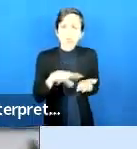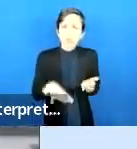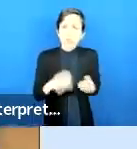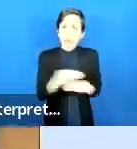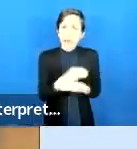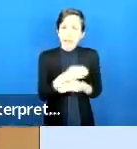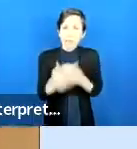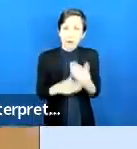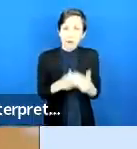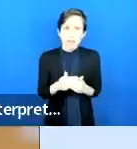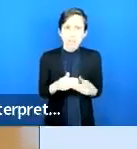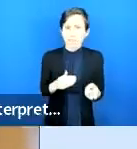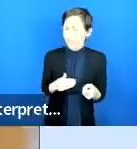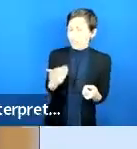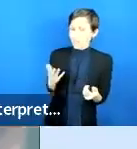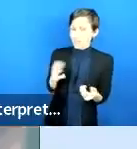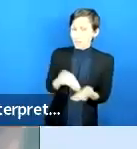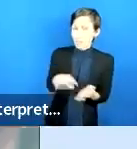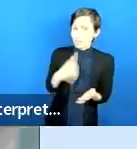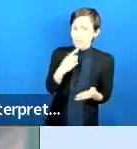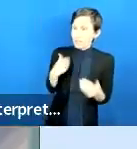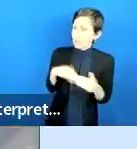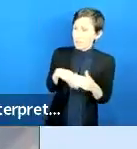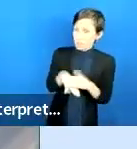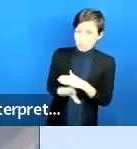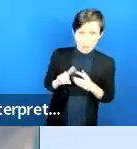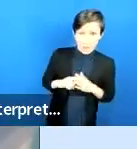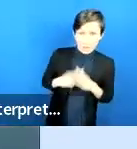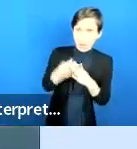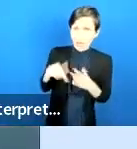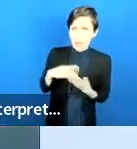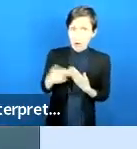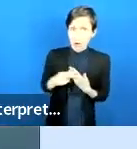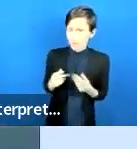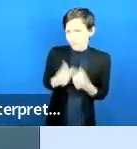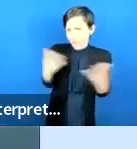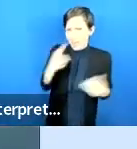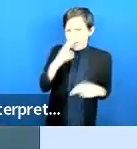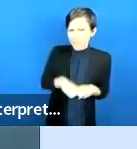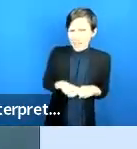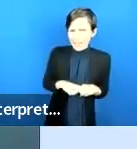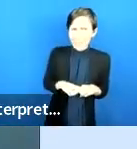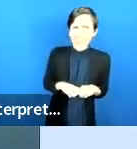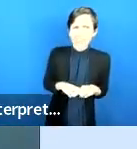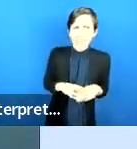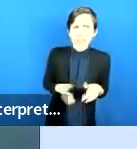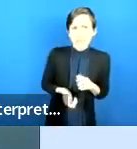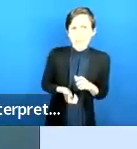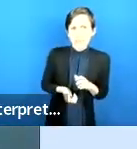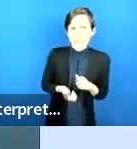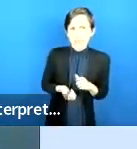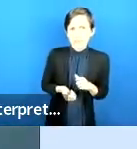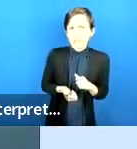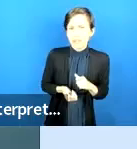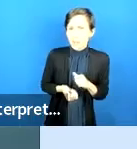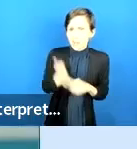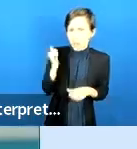I didn't really know what to expect, but it's been like a lot of fun. Most rewarding part has been getting to know the kids.